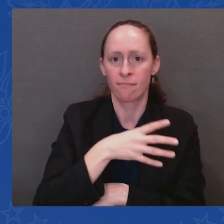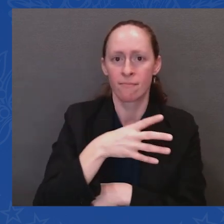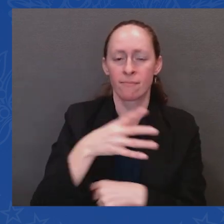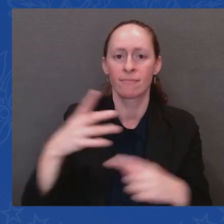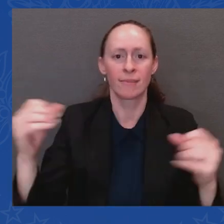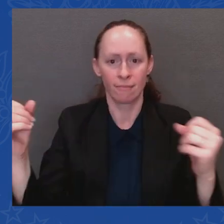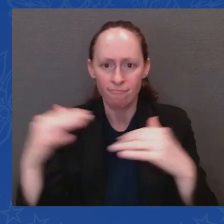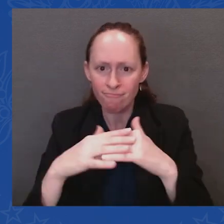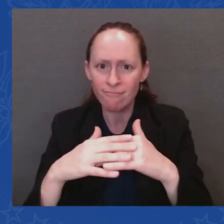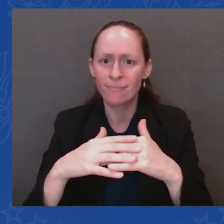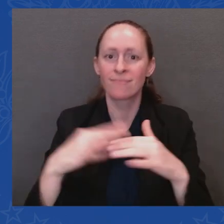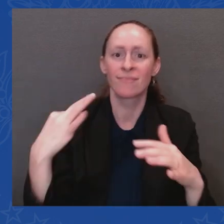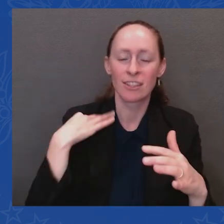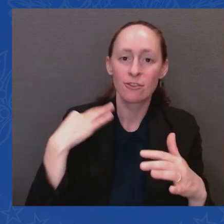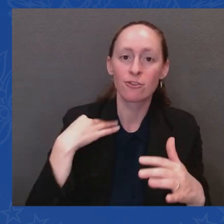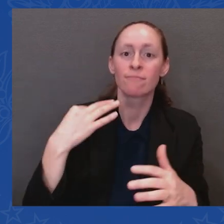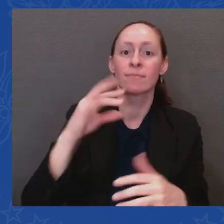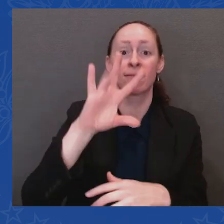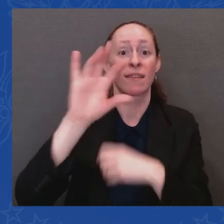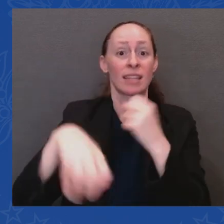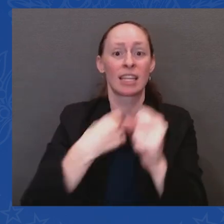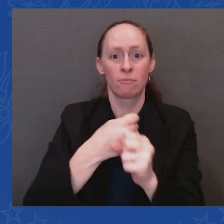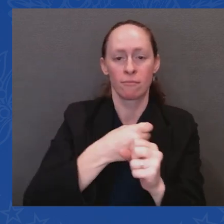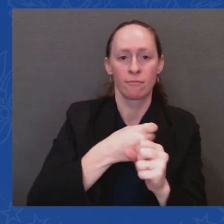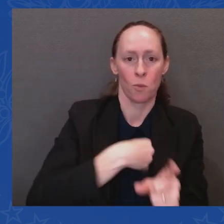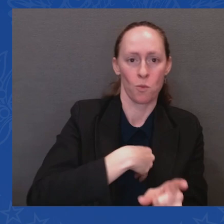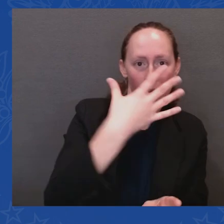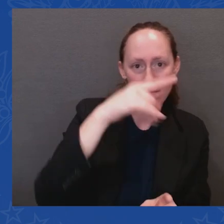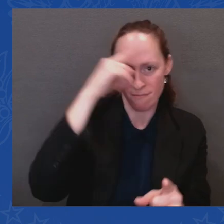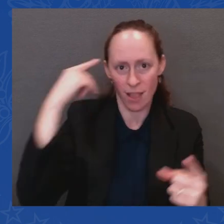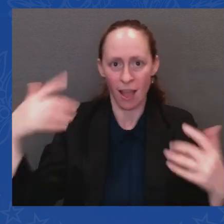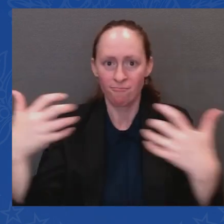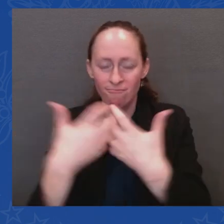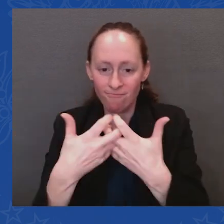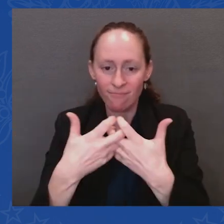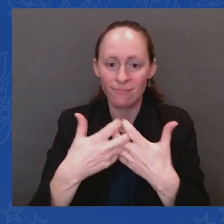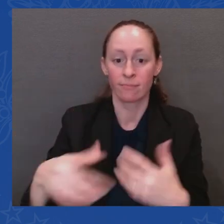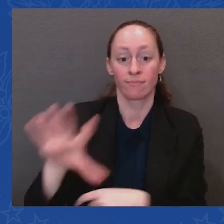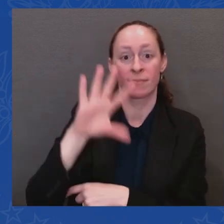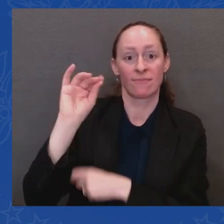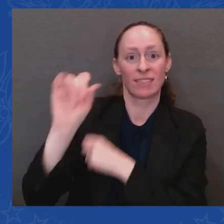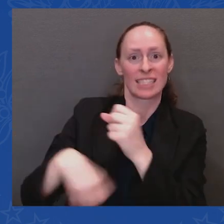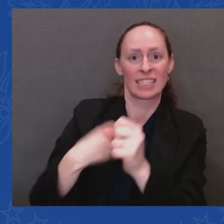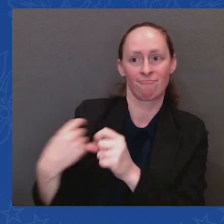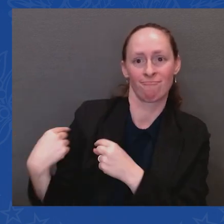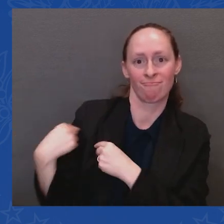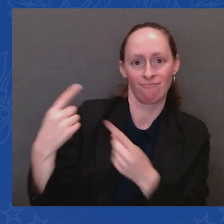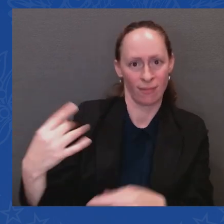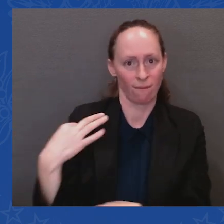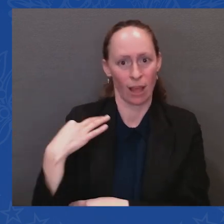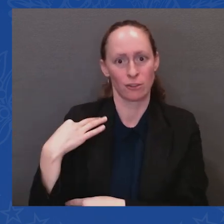we've doubled down on our efforts to ensure all troops, all veterans get the services they need